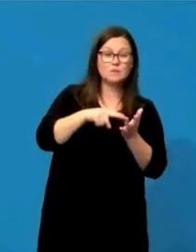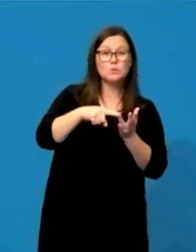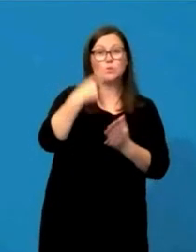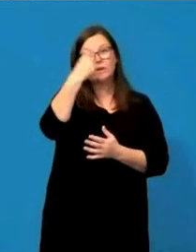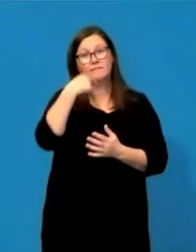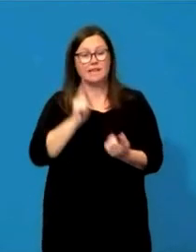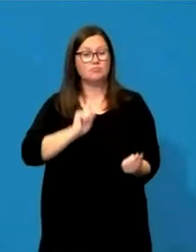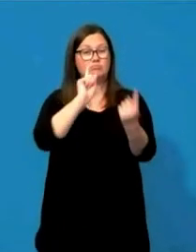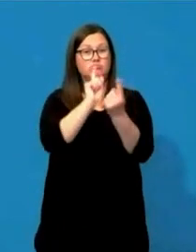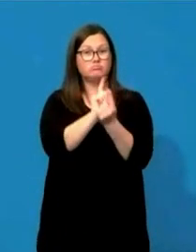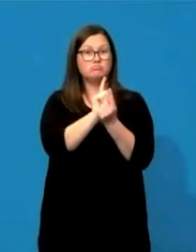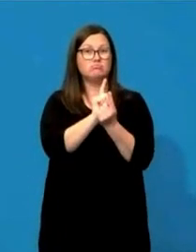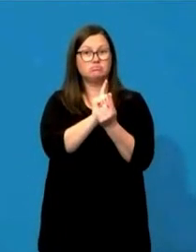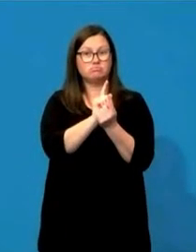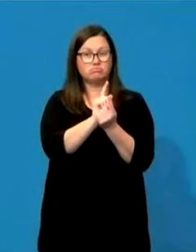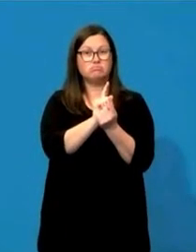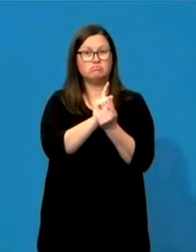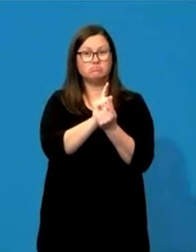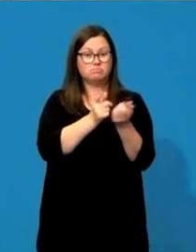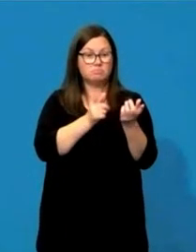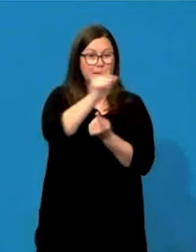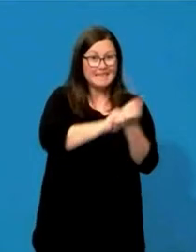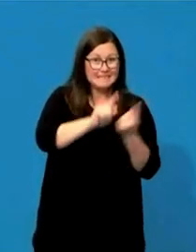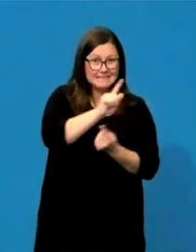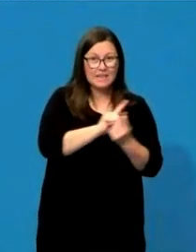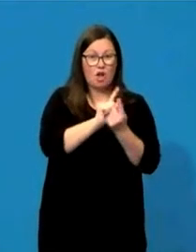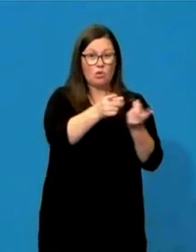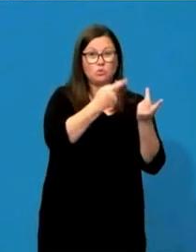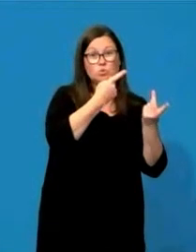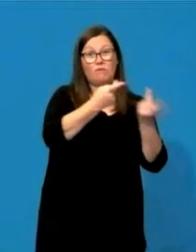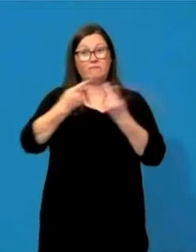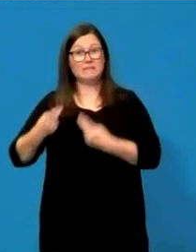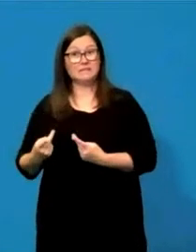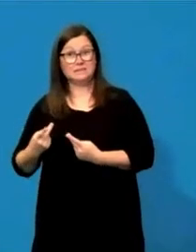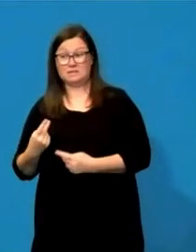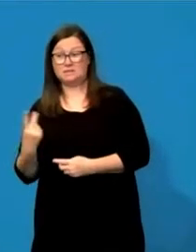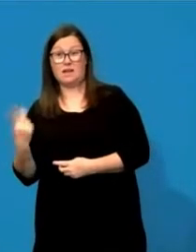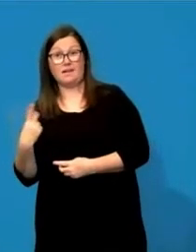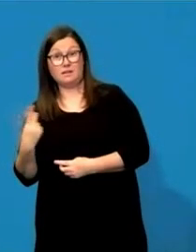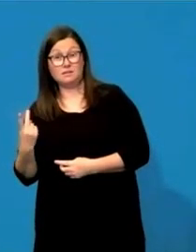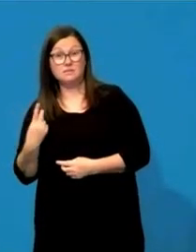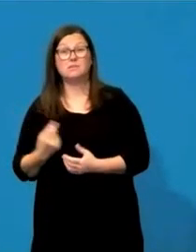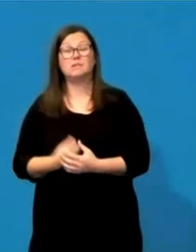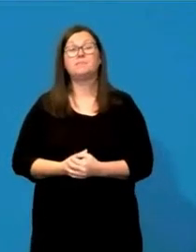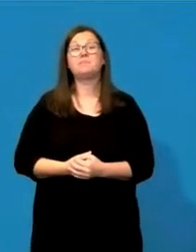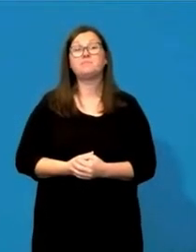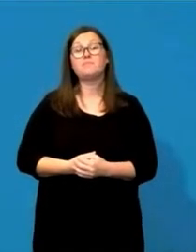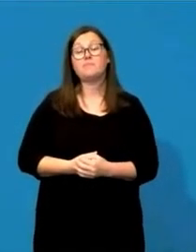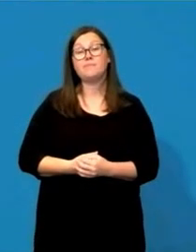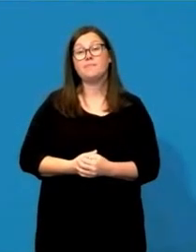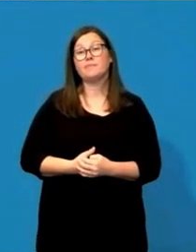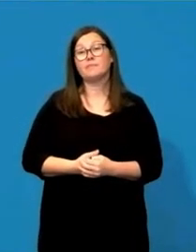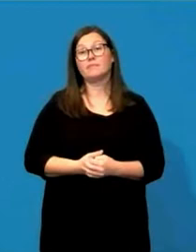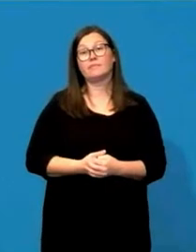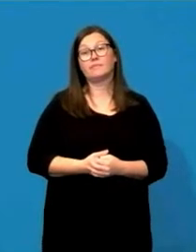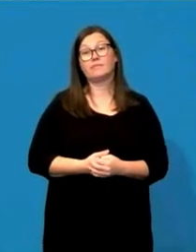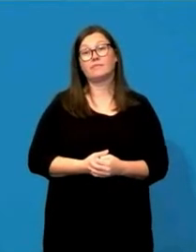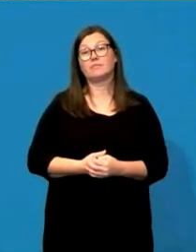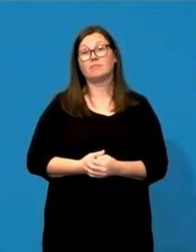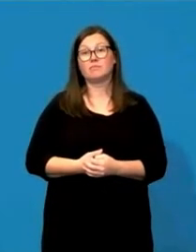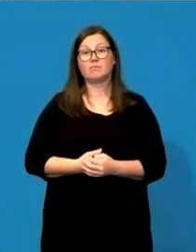just to check on - check in on us and used to arrange meetings with other families with